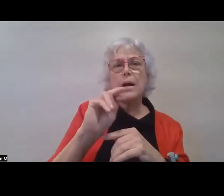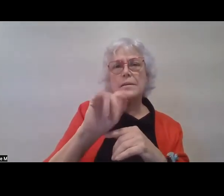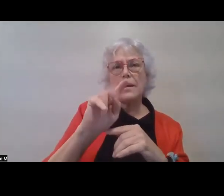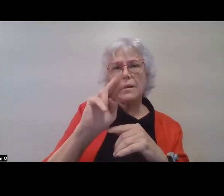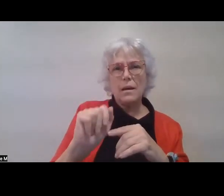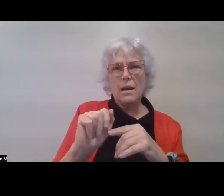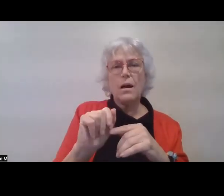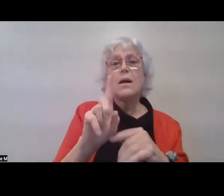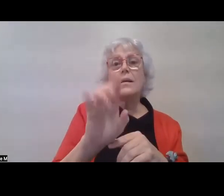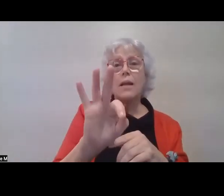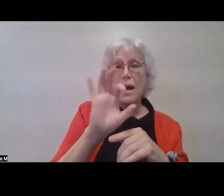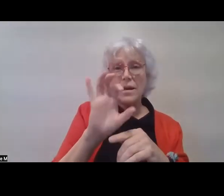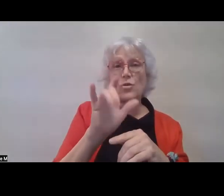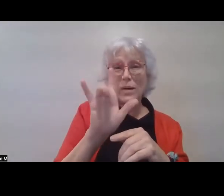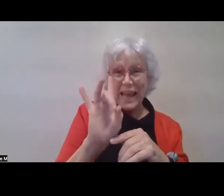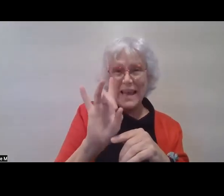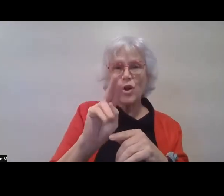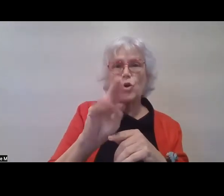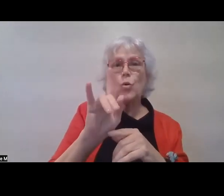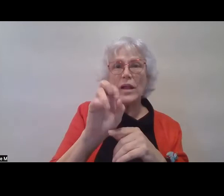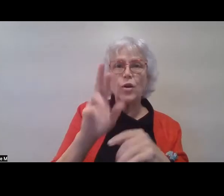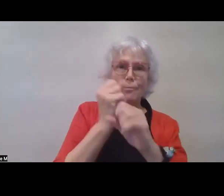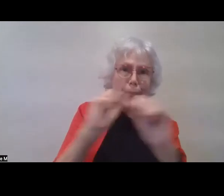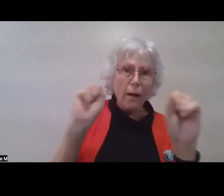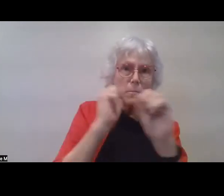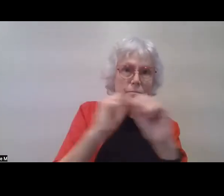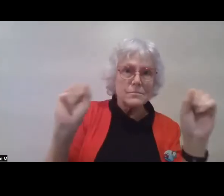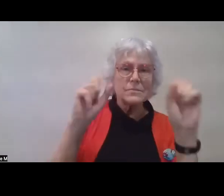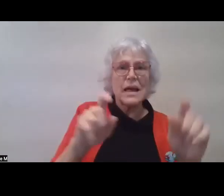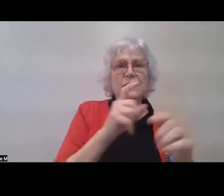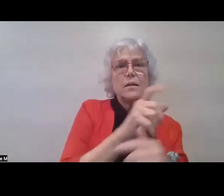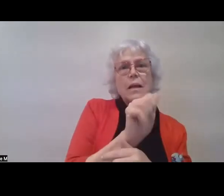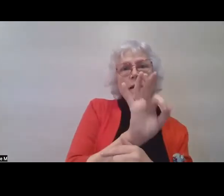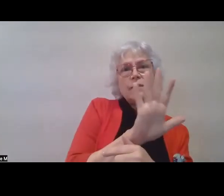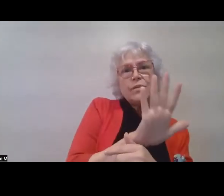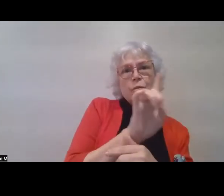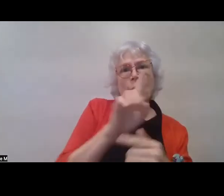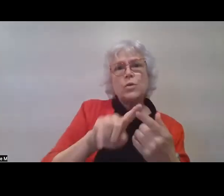Between 1961 and 1992 there were a number of